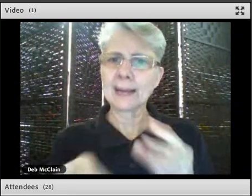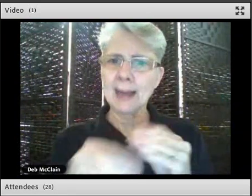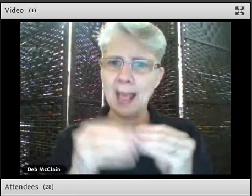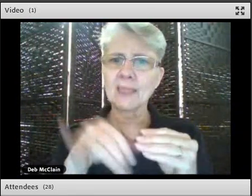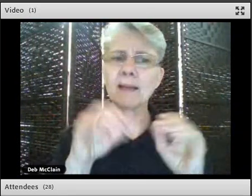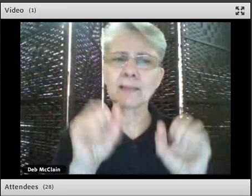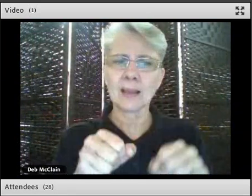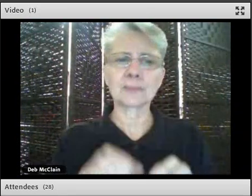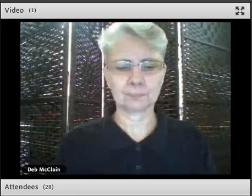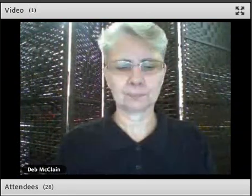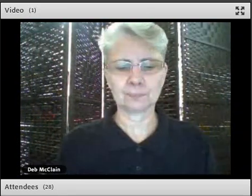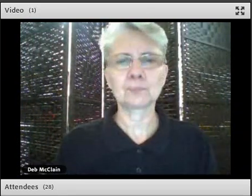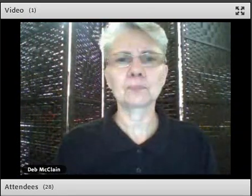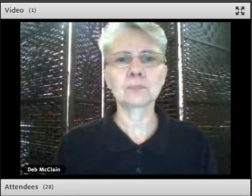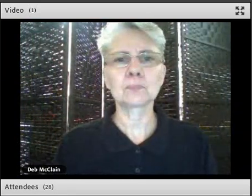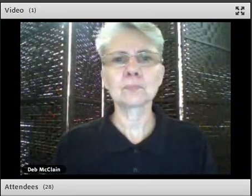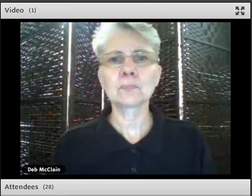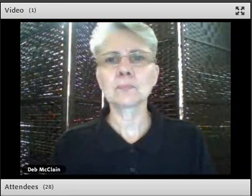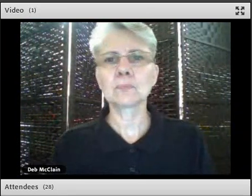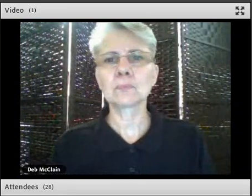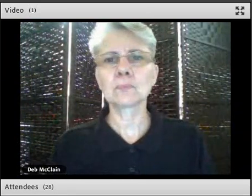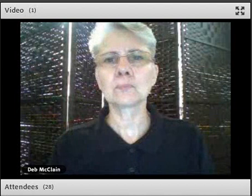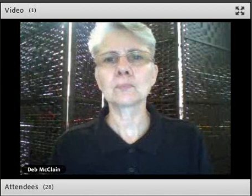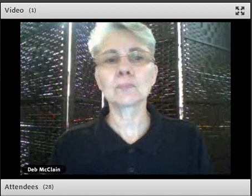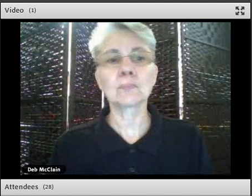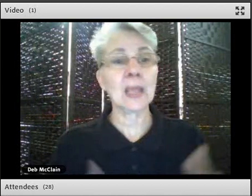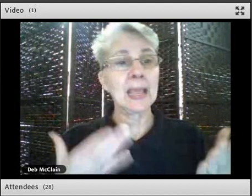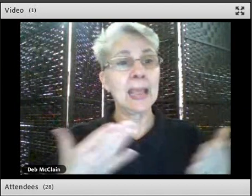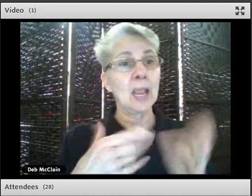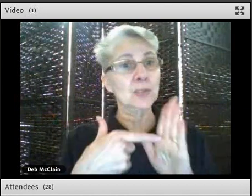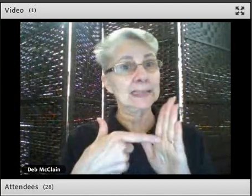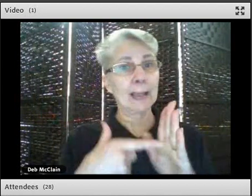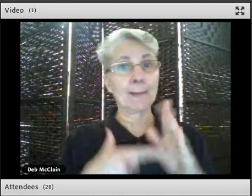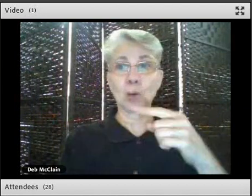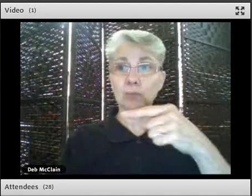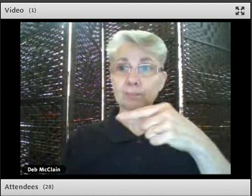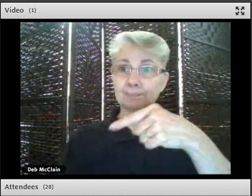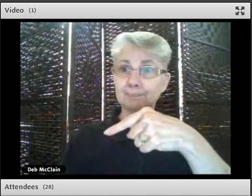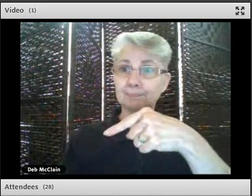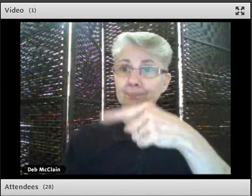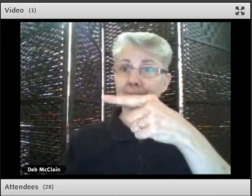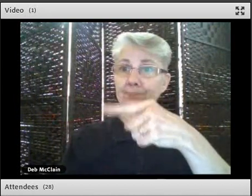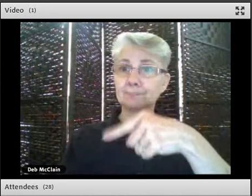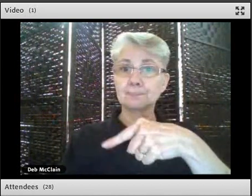This is for David Sedaris, one of his books,